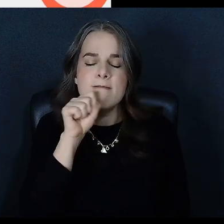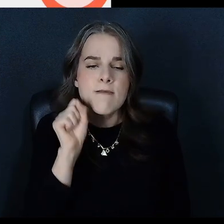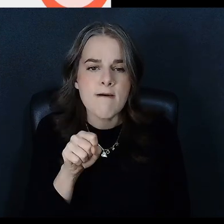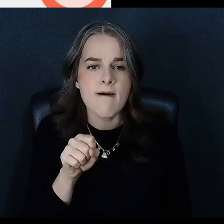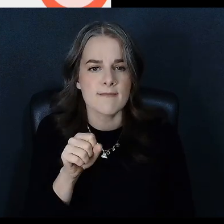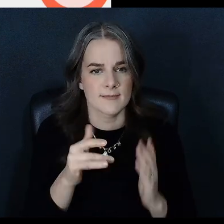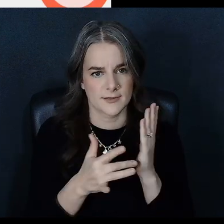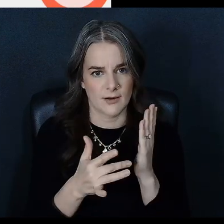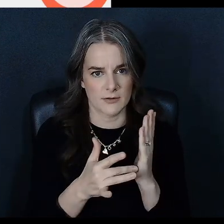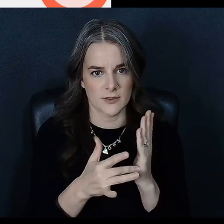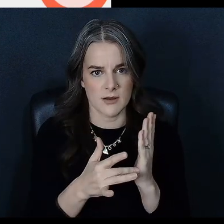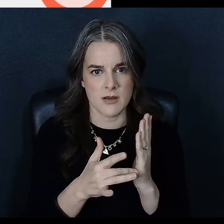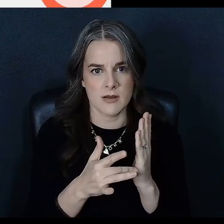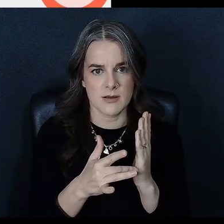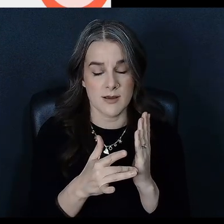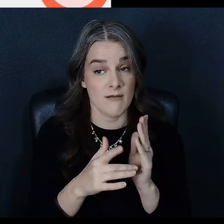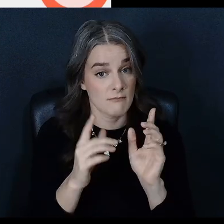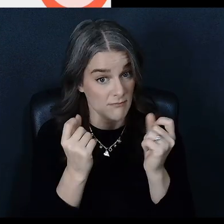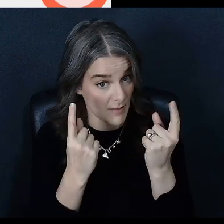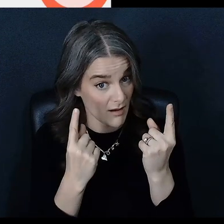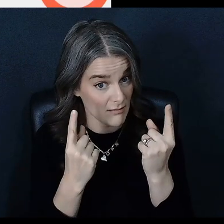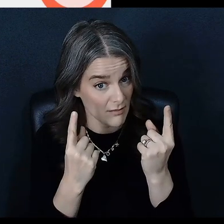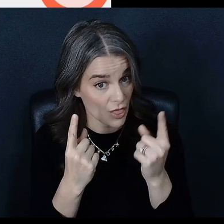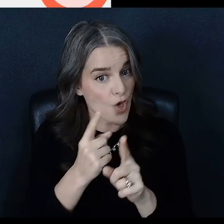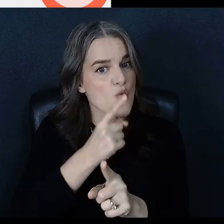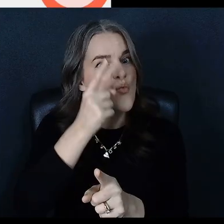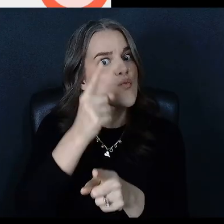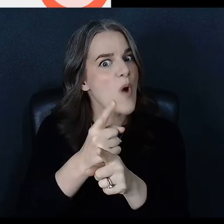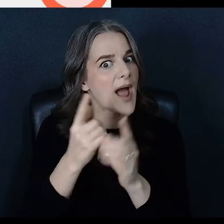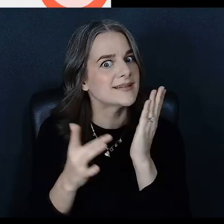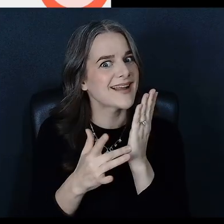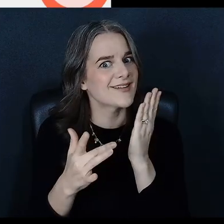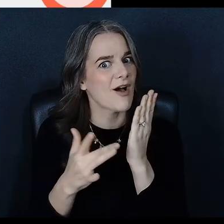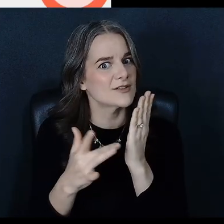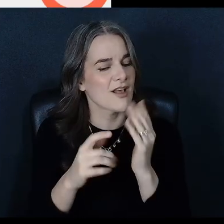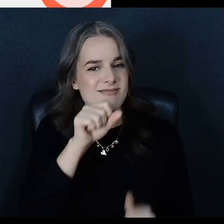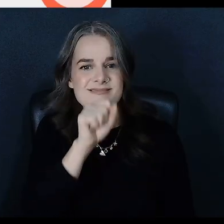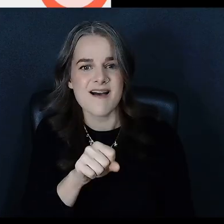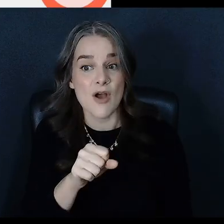I love the right technology is what I love. I've seen far too many examples of the wrong technology for people.